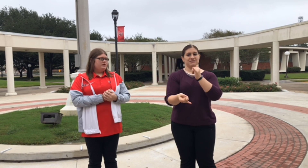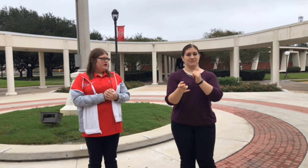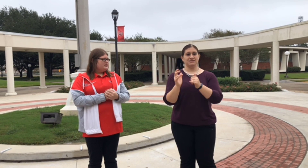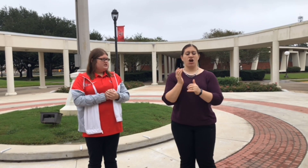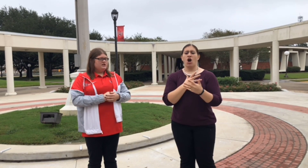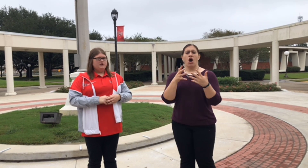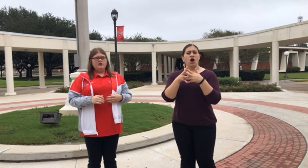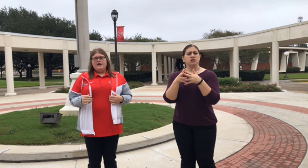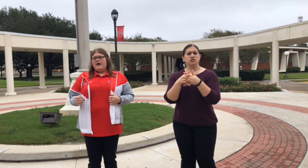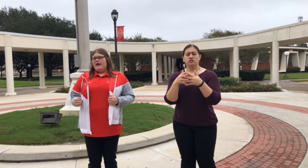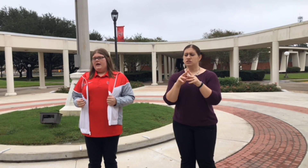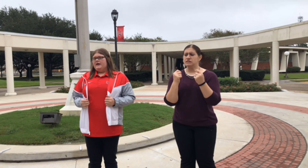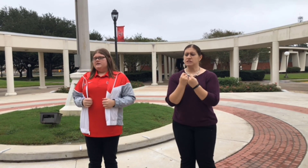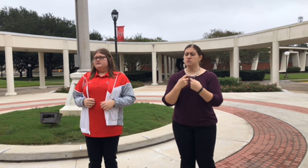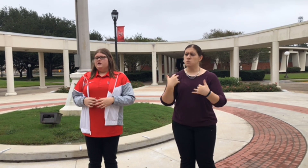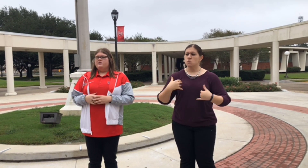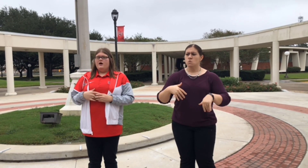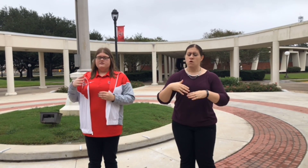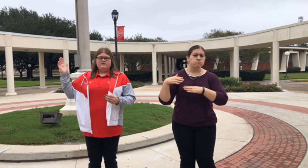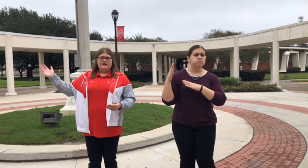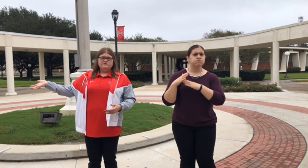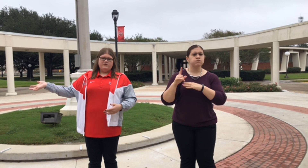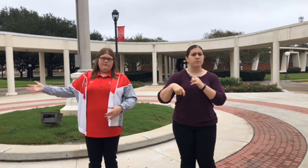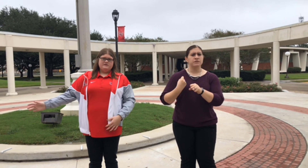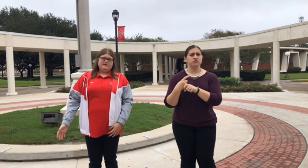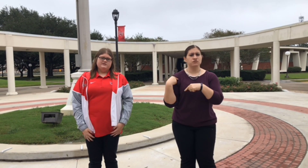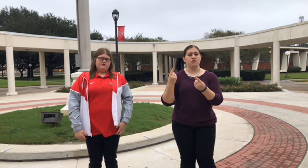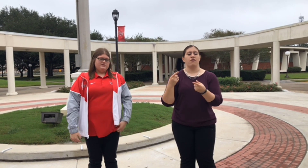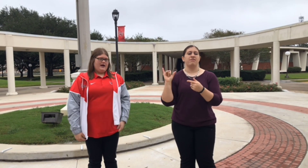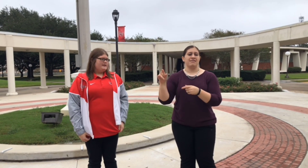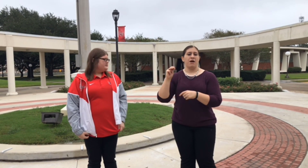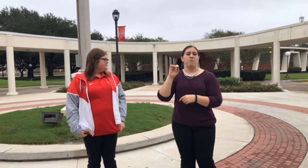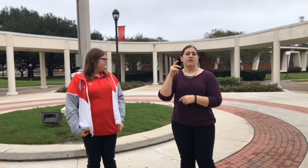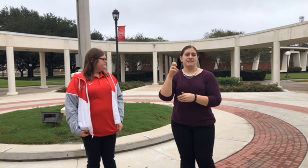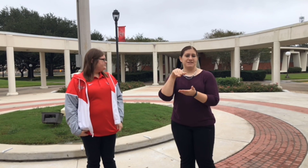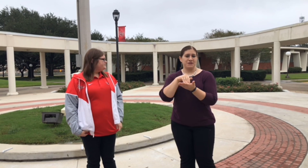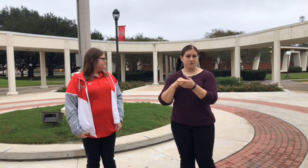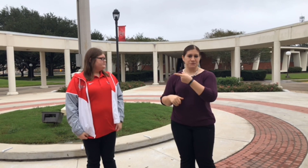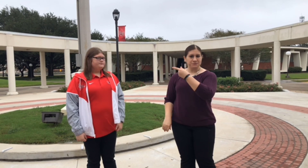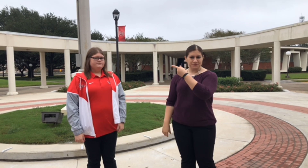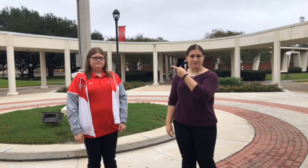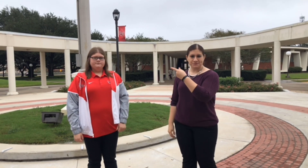really good this year and so that is where the Montagne Center is.